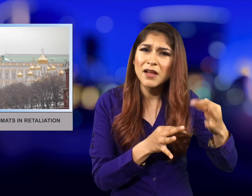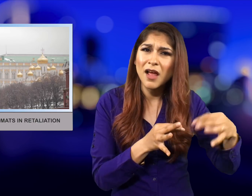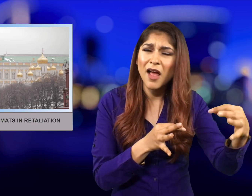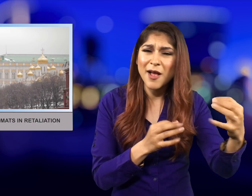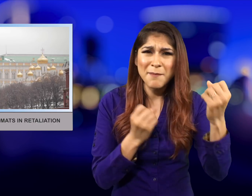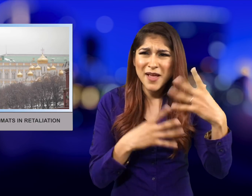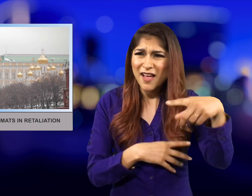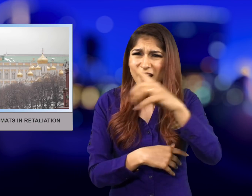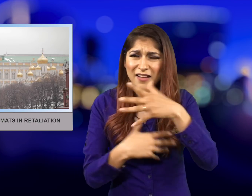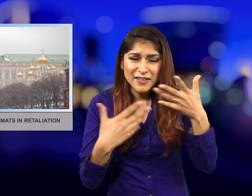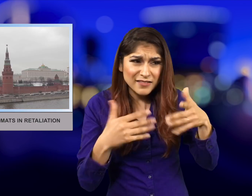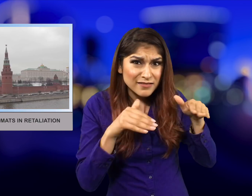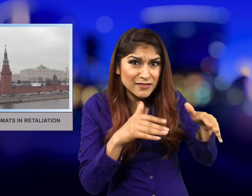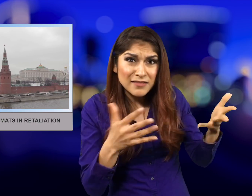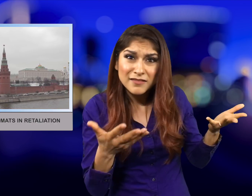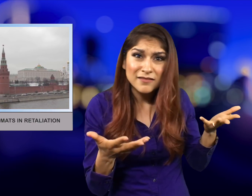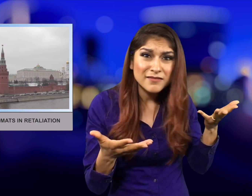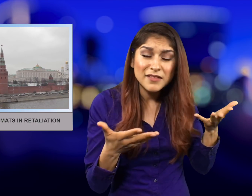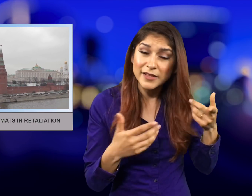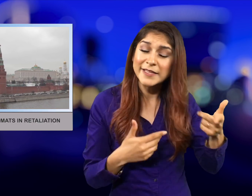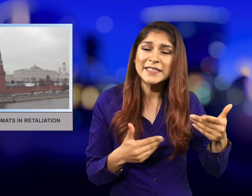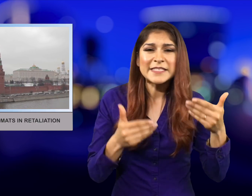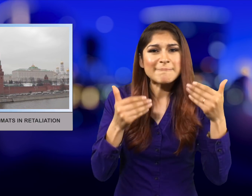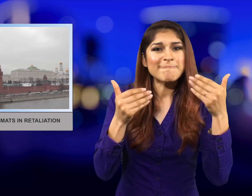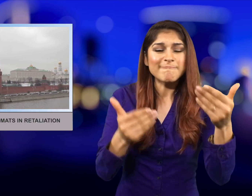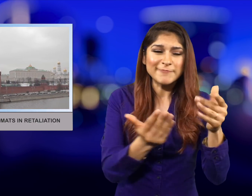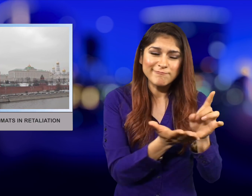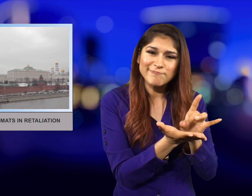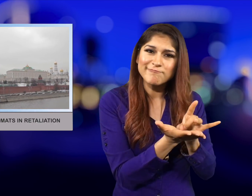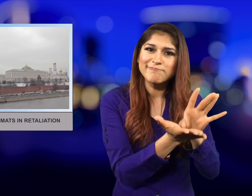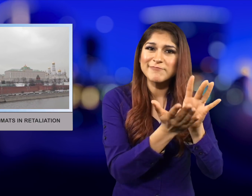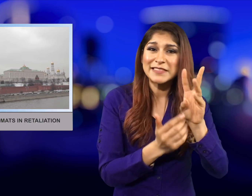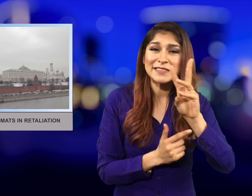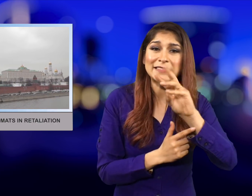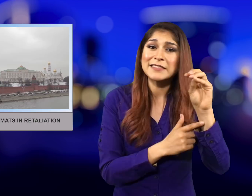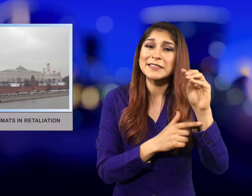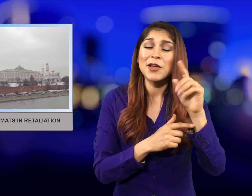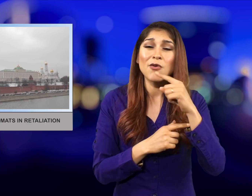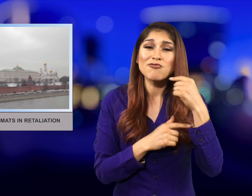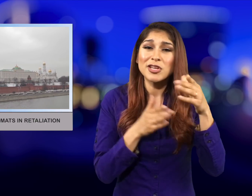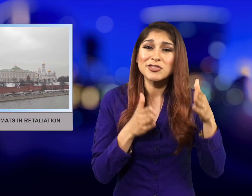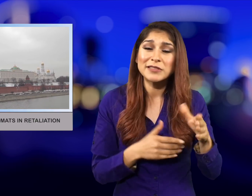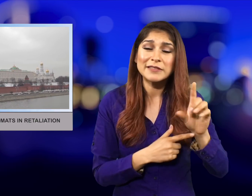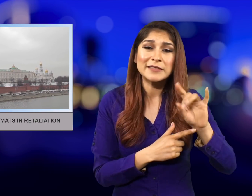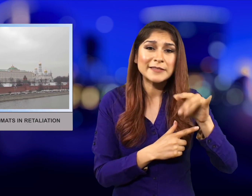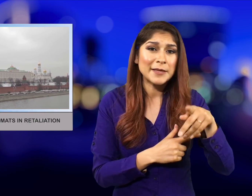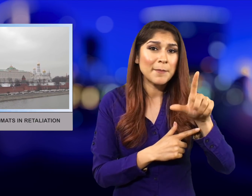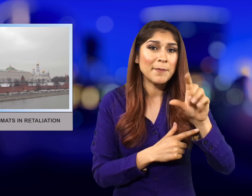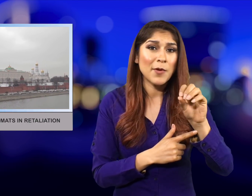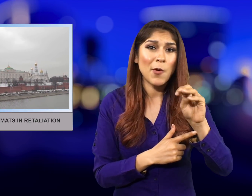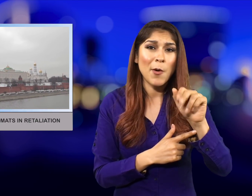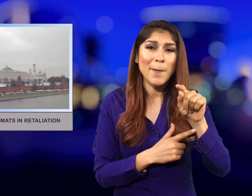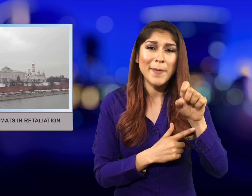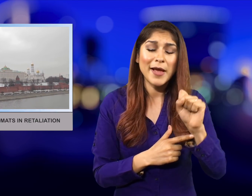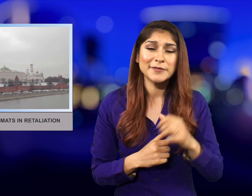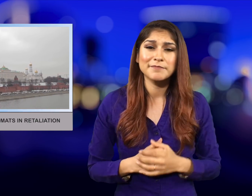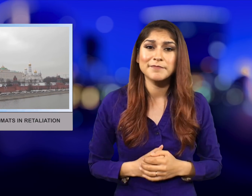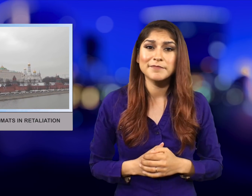on March 4.